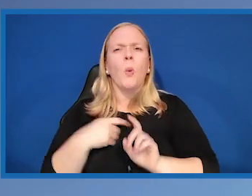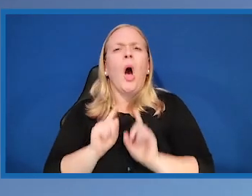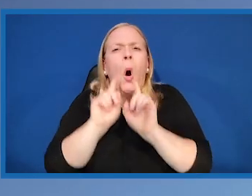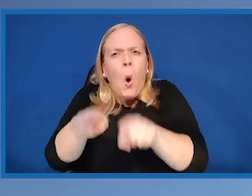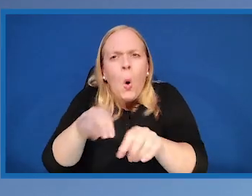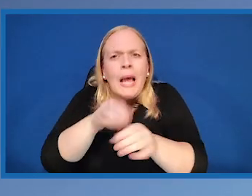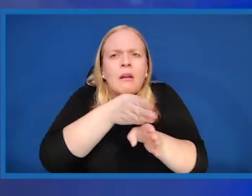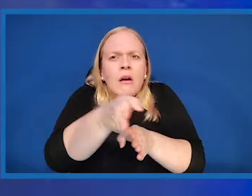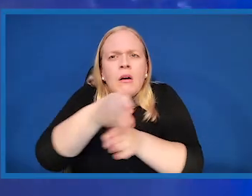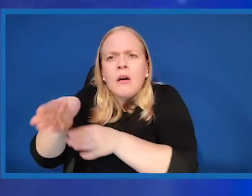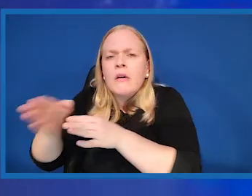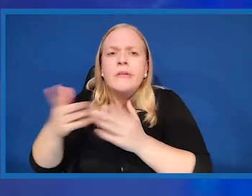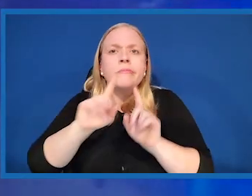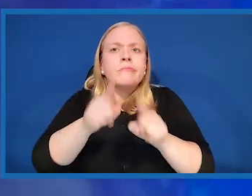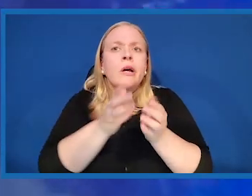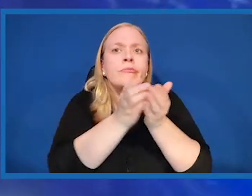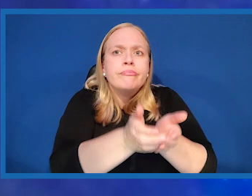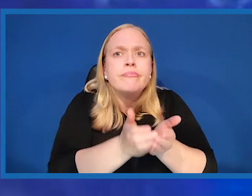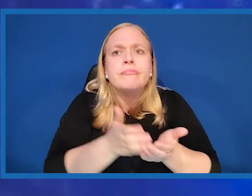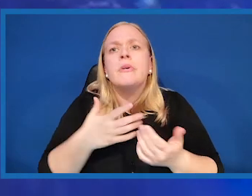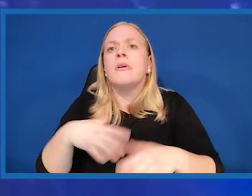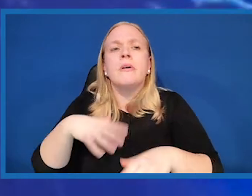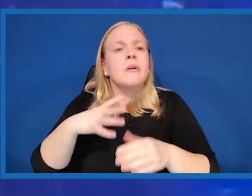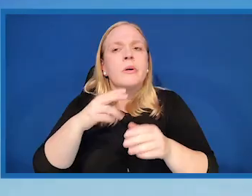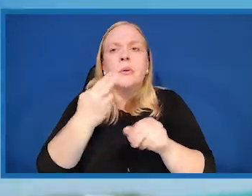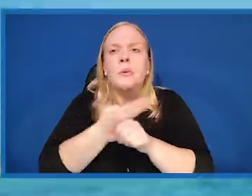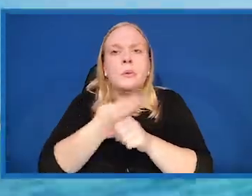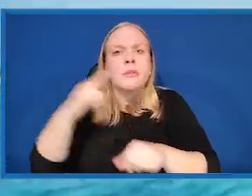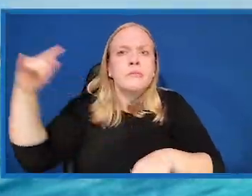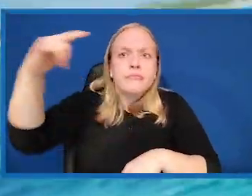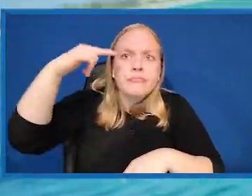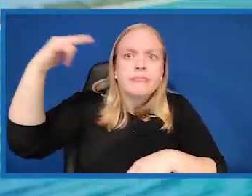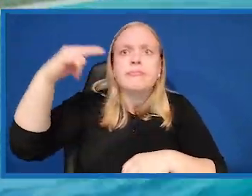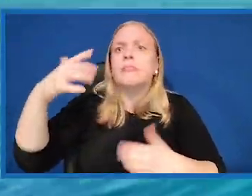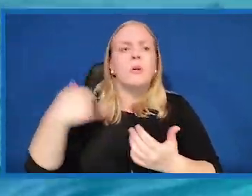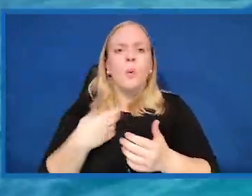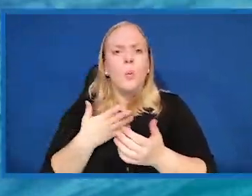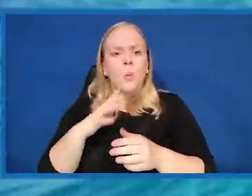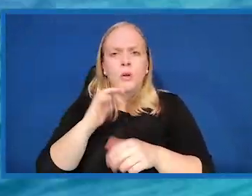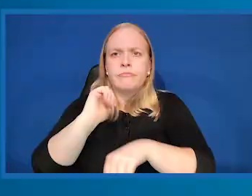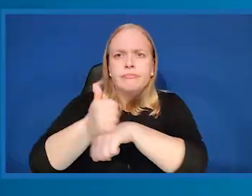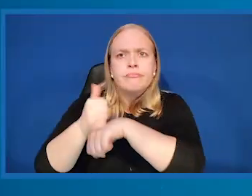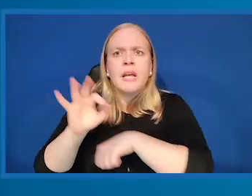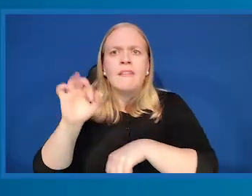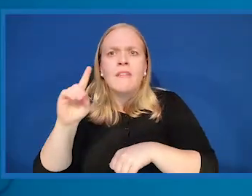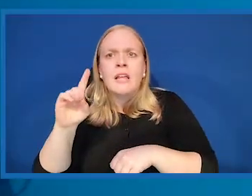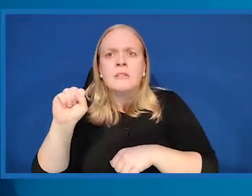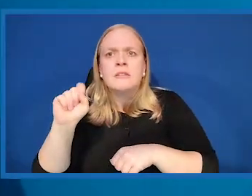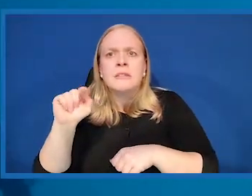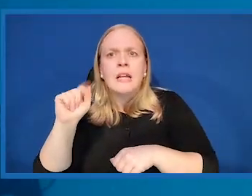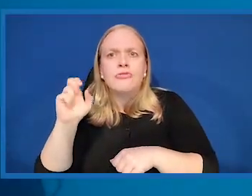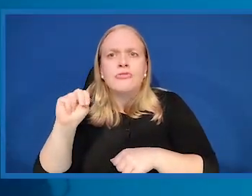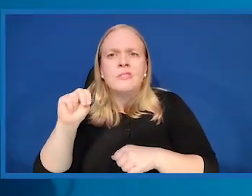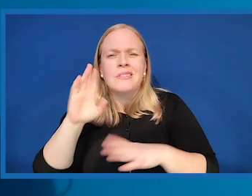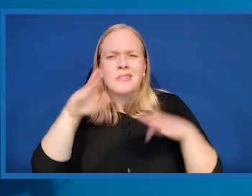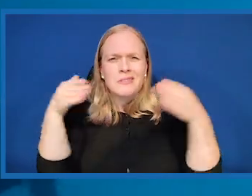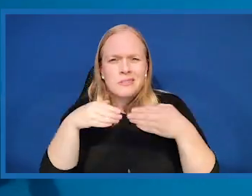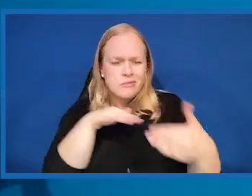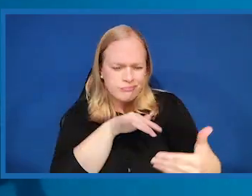WE USE, UM, MOORINGS, ROBOTS, FIELD STATIONS TO KIND OF FOCUS ON SPECIFIC QUESTIONS, SPECIFIC AREAS.